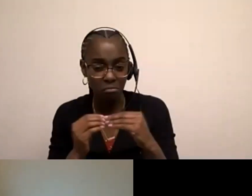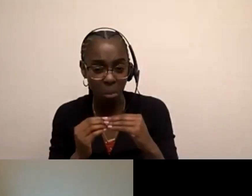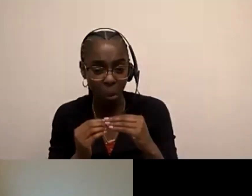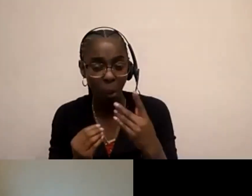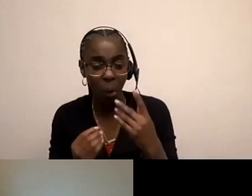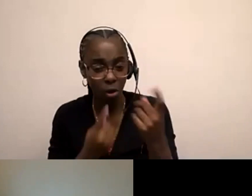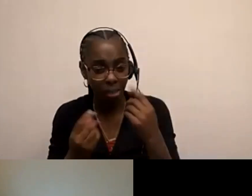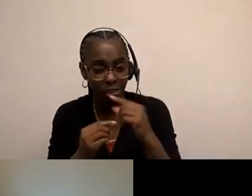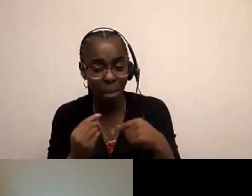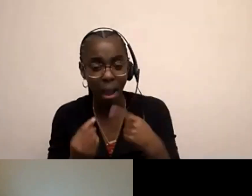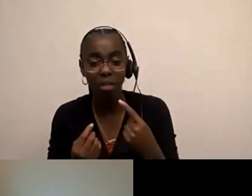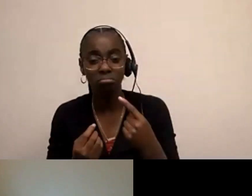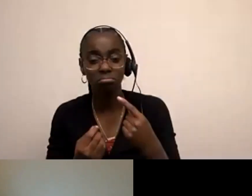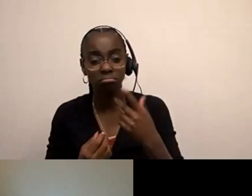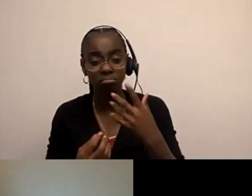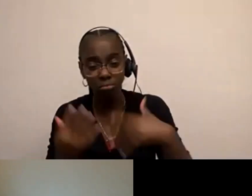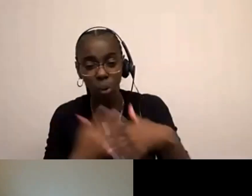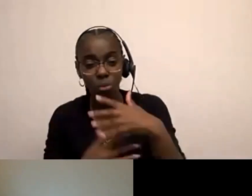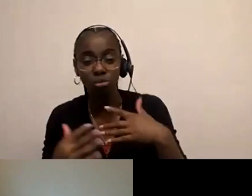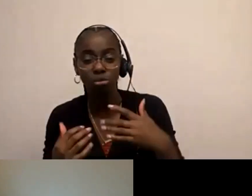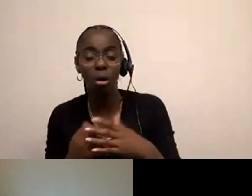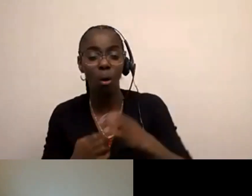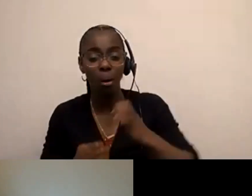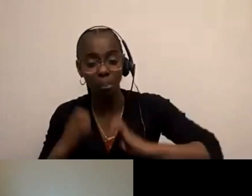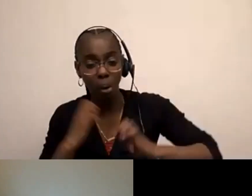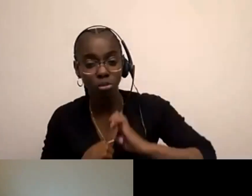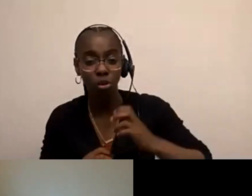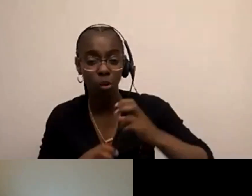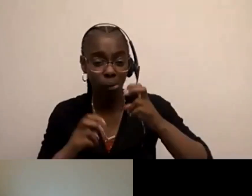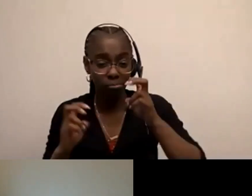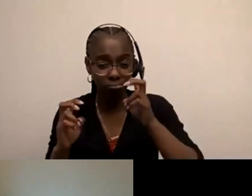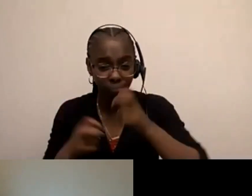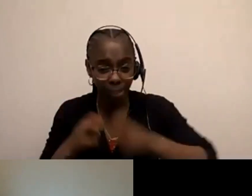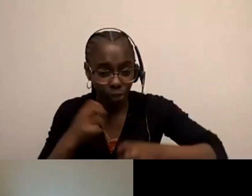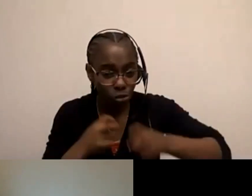OR ANYTHING LIKE THAT WE WE HAVEN'T TALKED ABOUT THAT YOU'RE CURIOUS ABOUT YOU CAN DROP